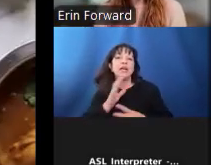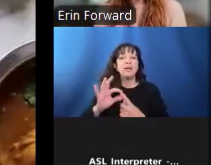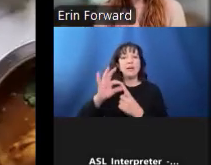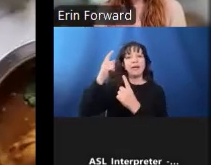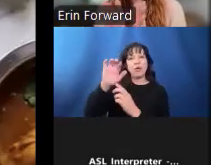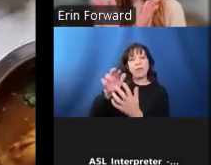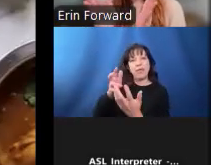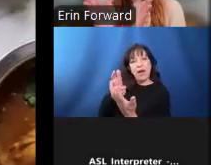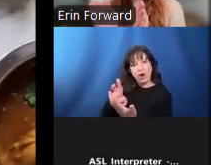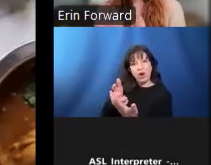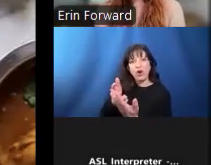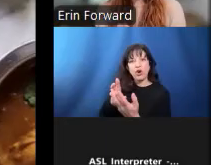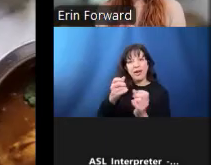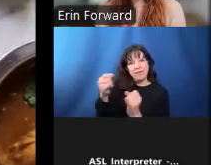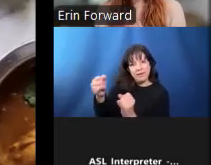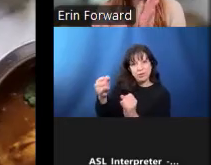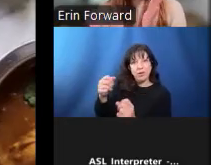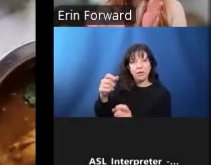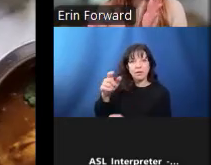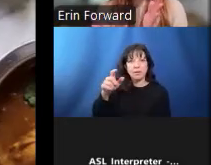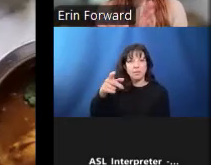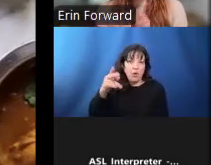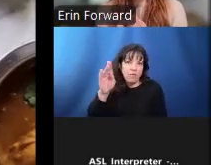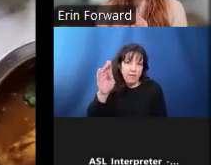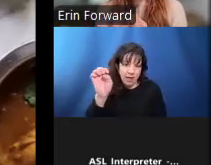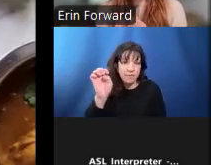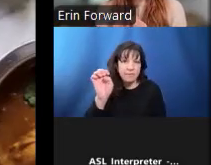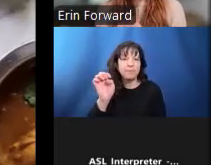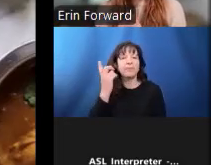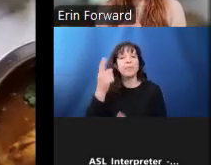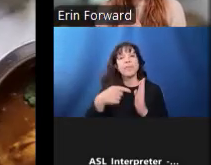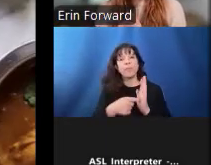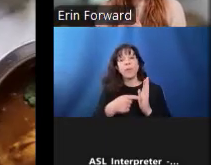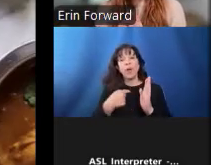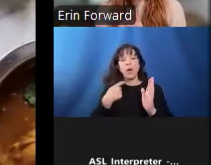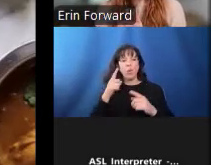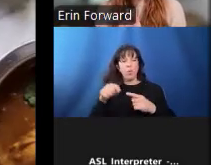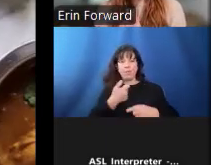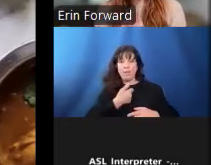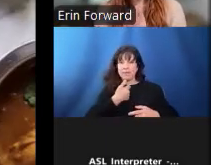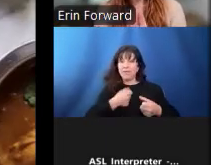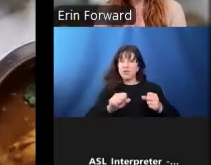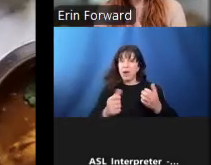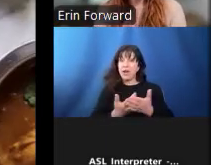profile. For example, when I try new food, I like to smell it